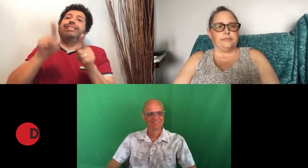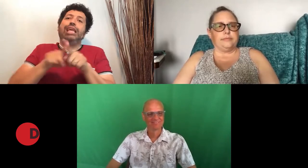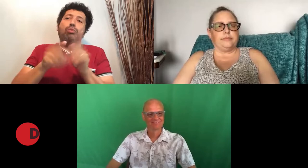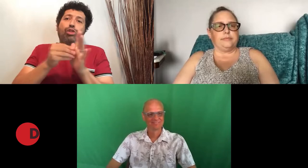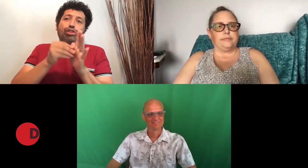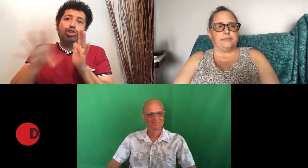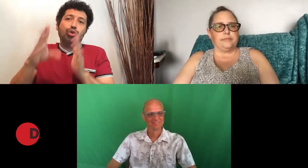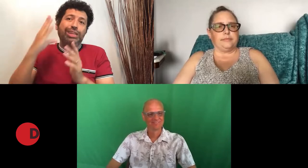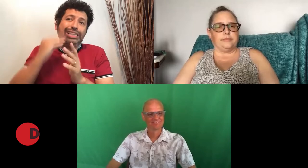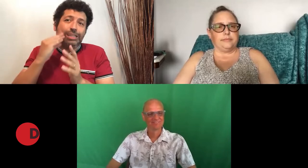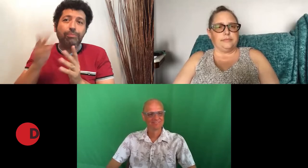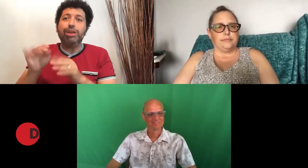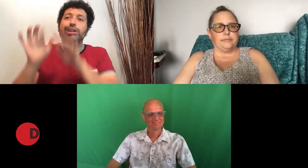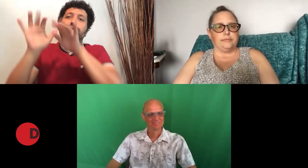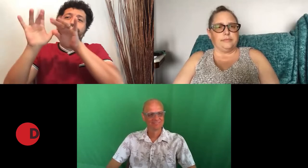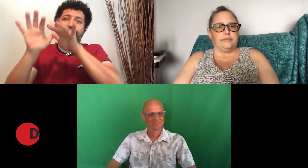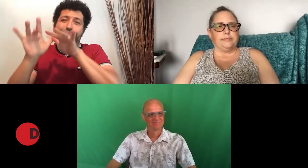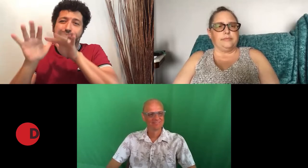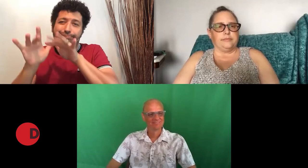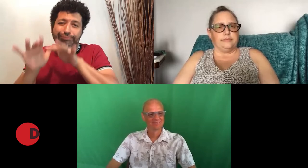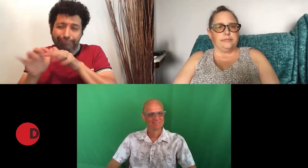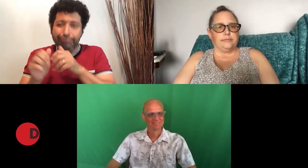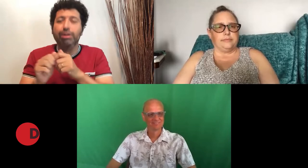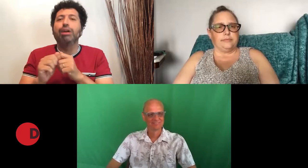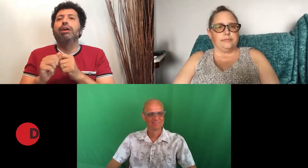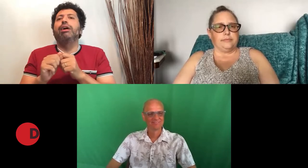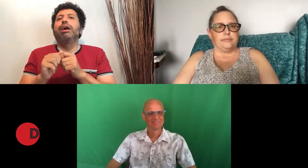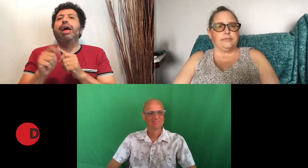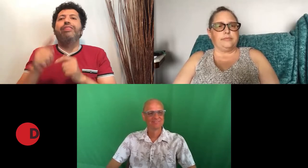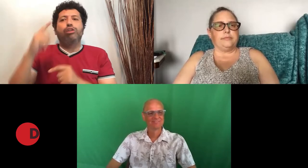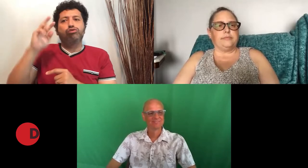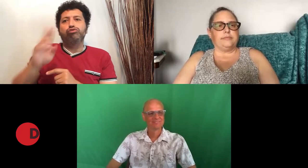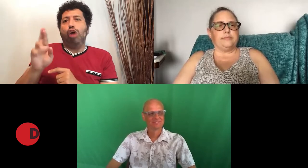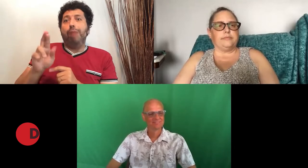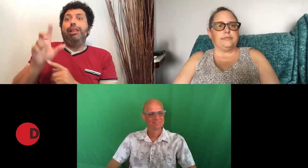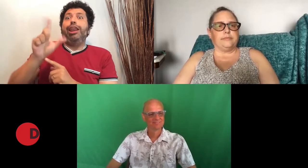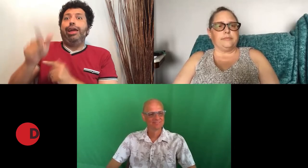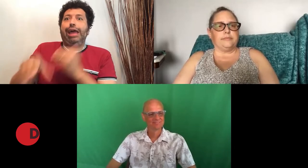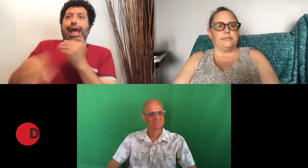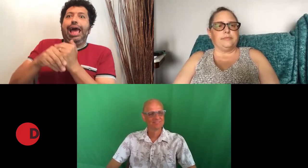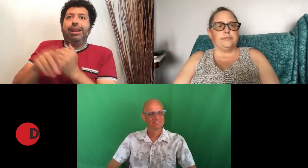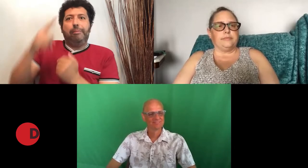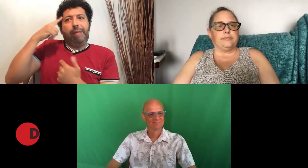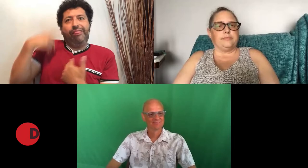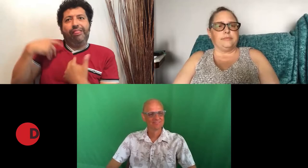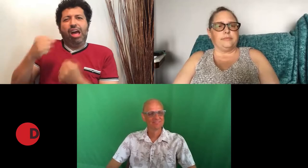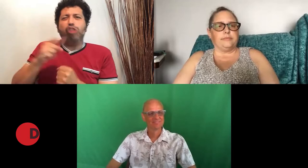Then I shared my student experiences. Then Robert added later mental health.